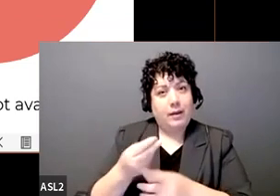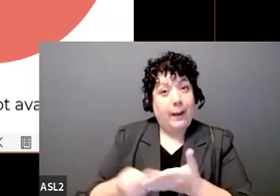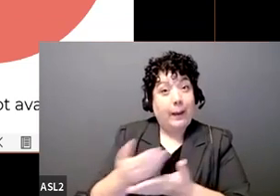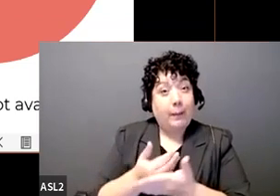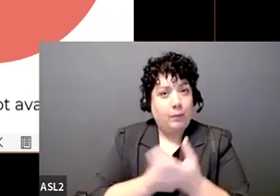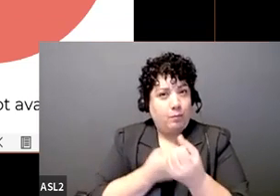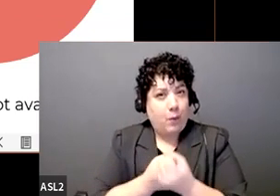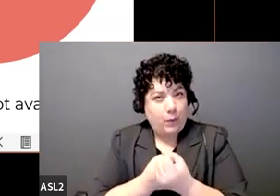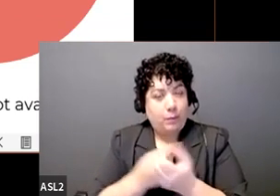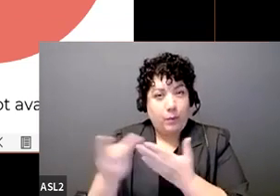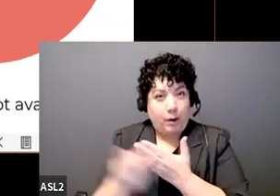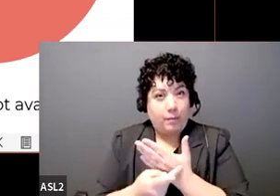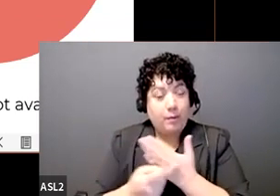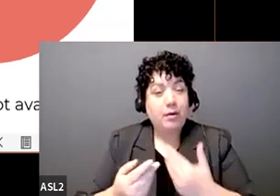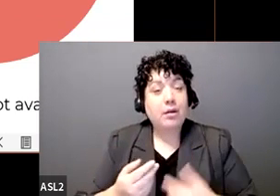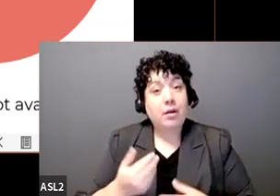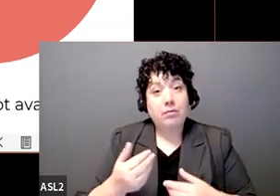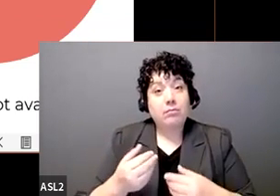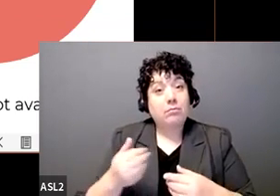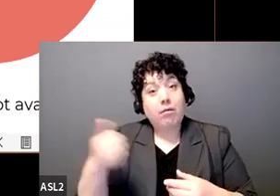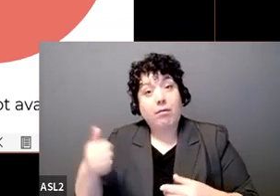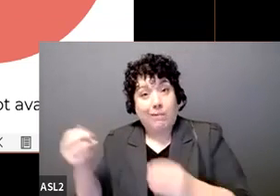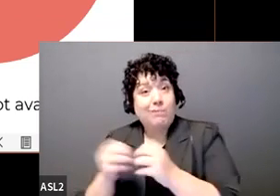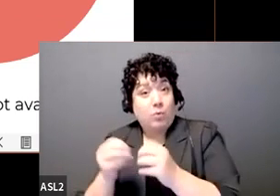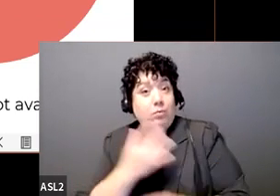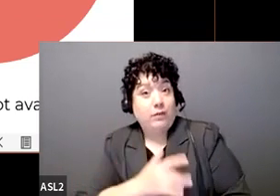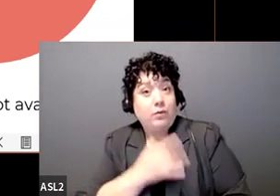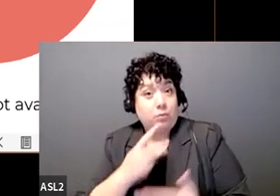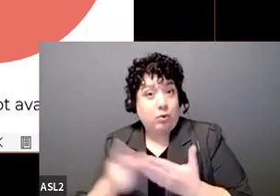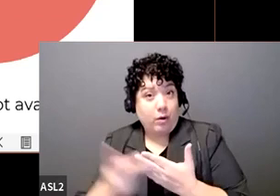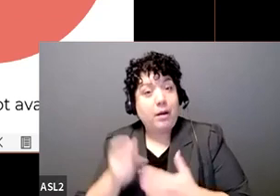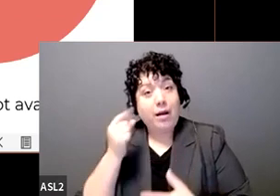and there are in fact many more provincial programs that offer non-financial supports